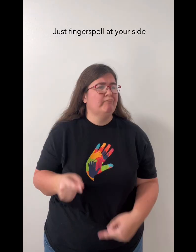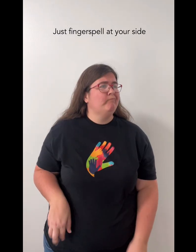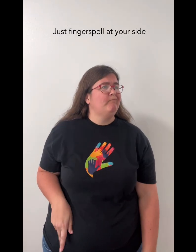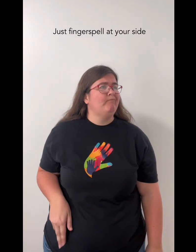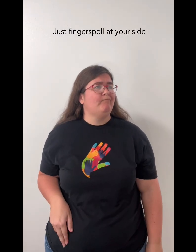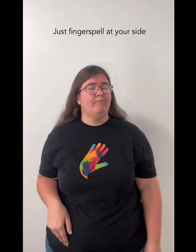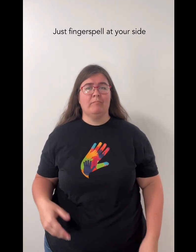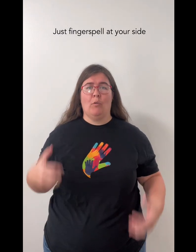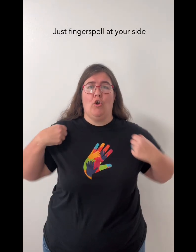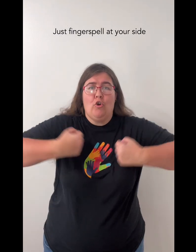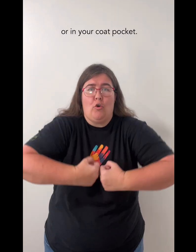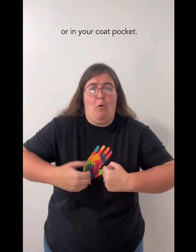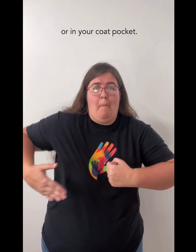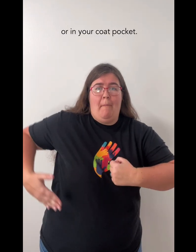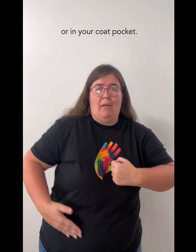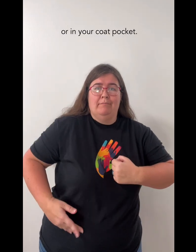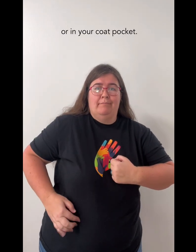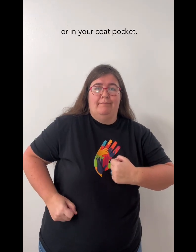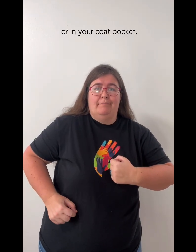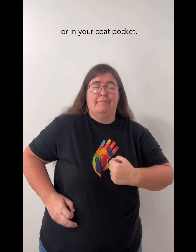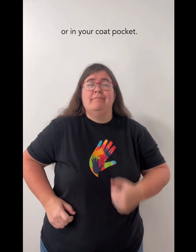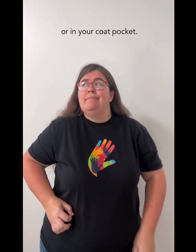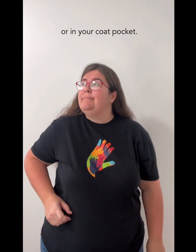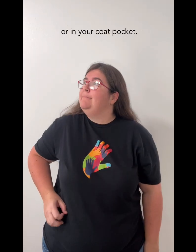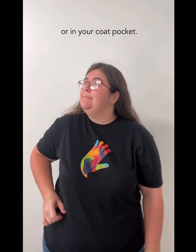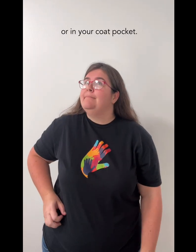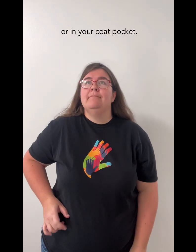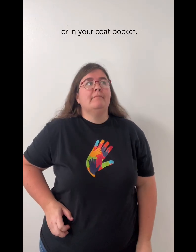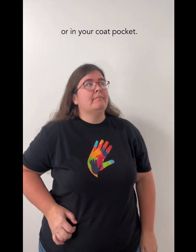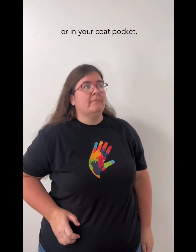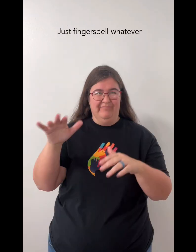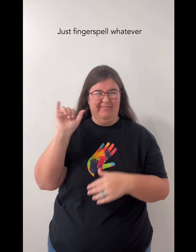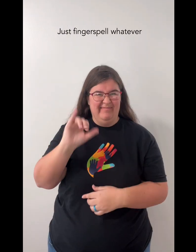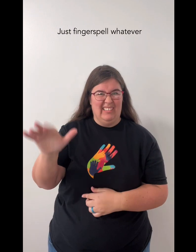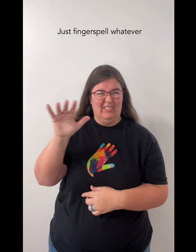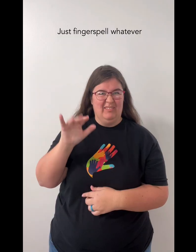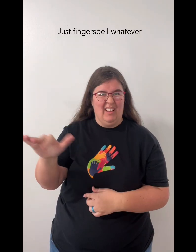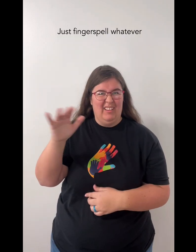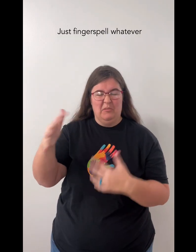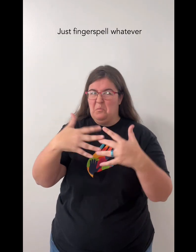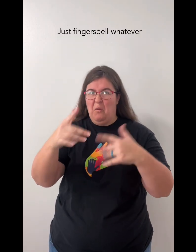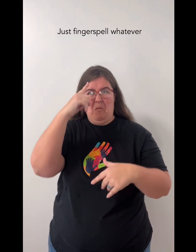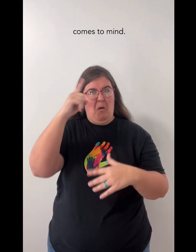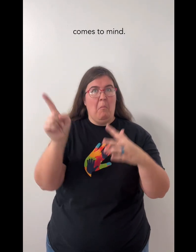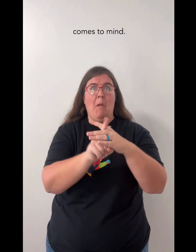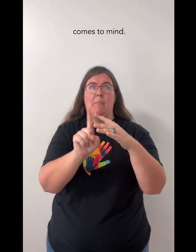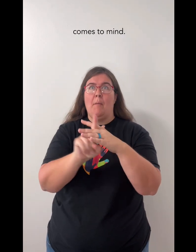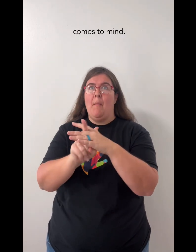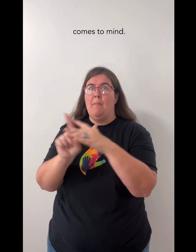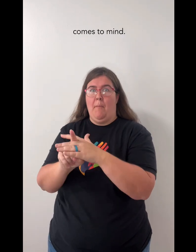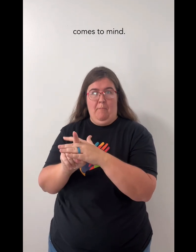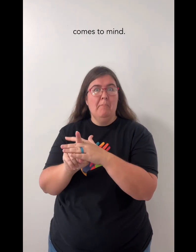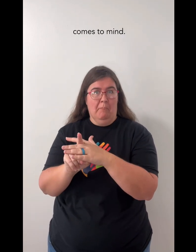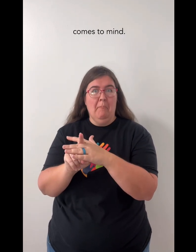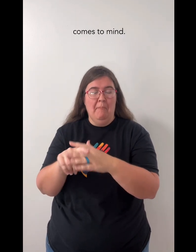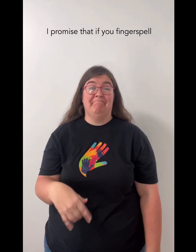Just fingerspell at your side or in your coat pocket. Just fingerspell whatever comes to mind.